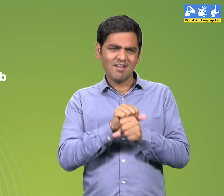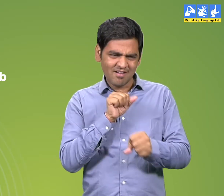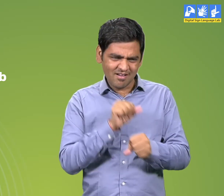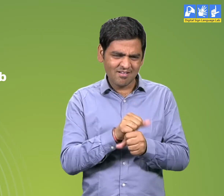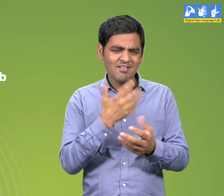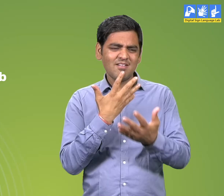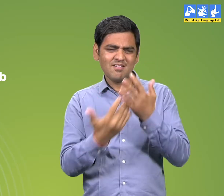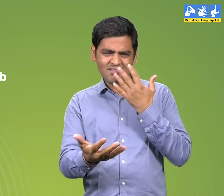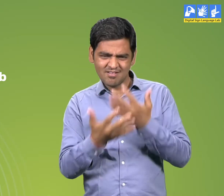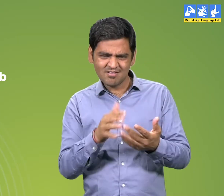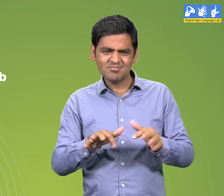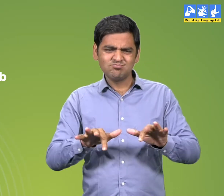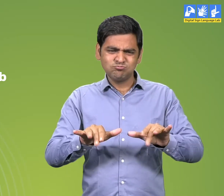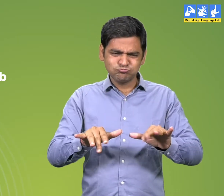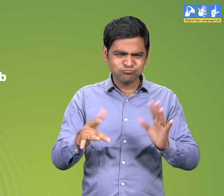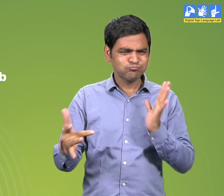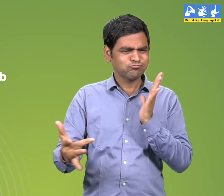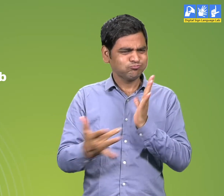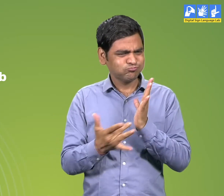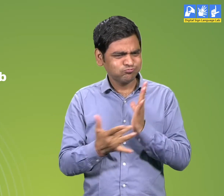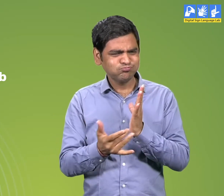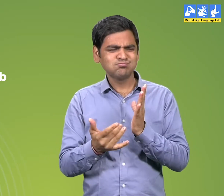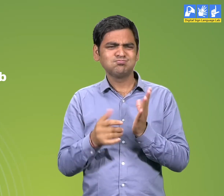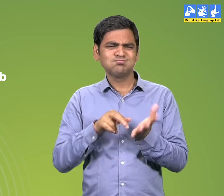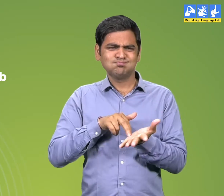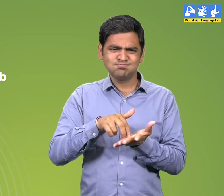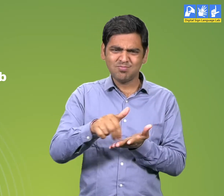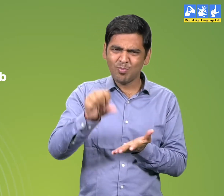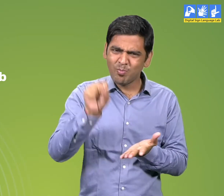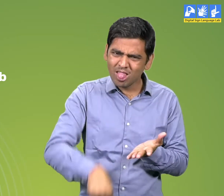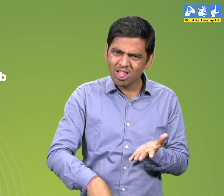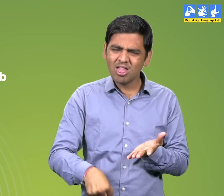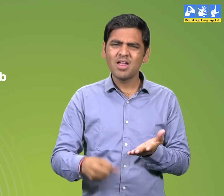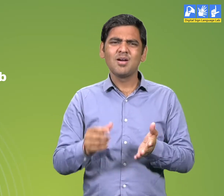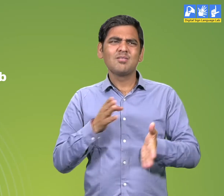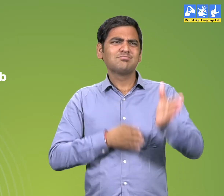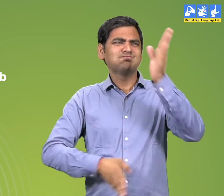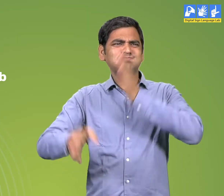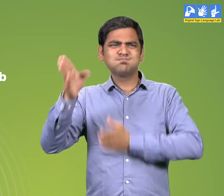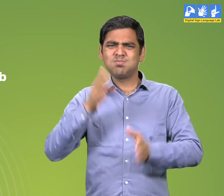so deaf people are as capable as those who can hear.